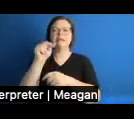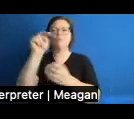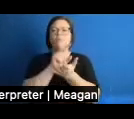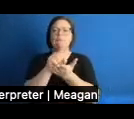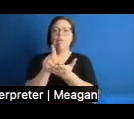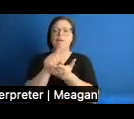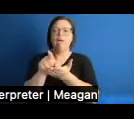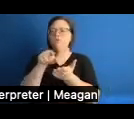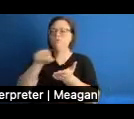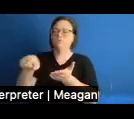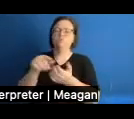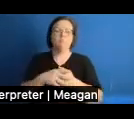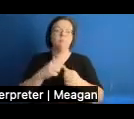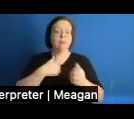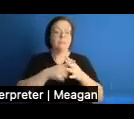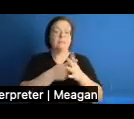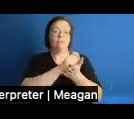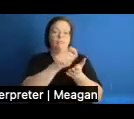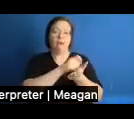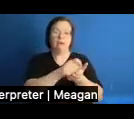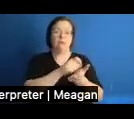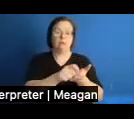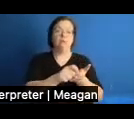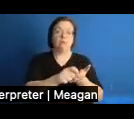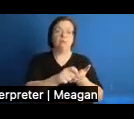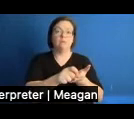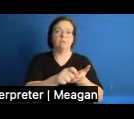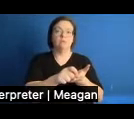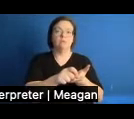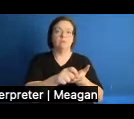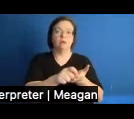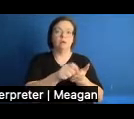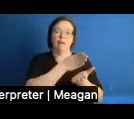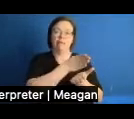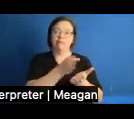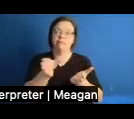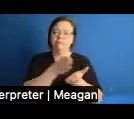And I began writing, writing toward ways that offered myself a transformation in the world